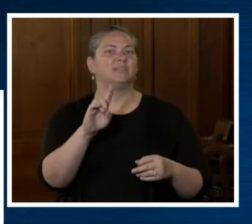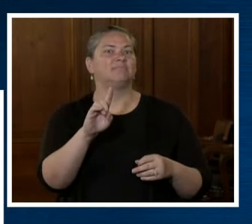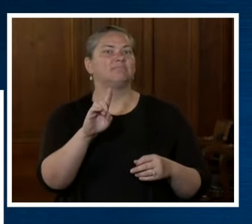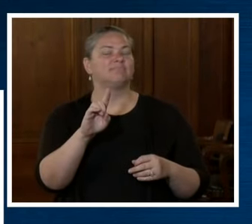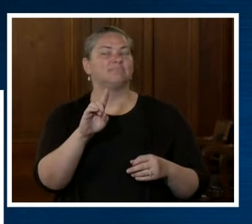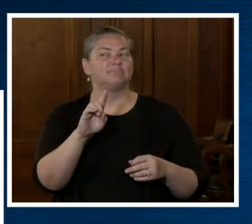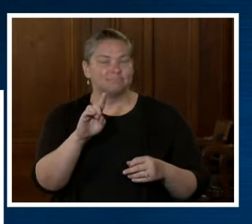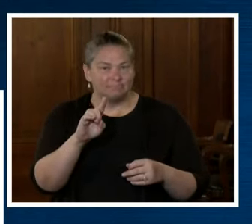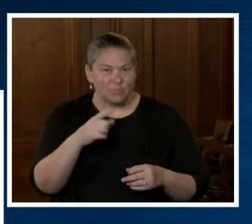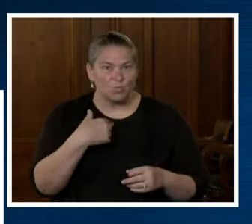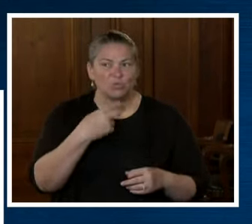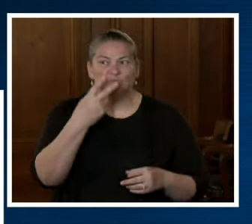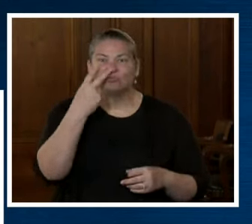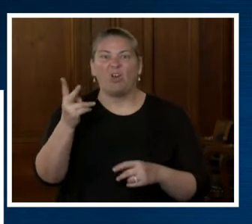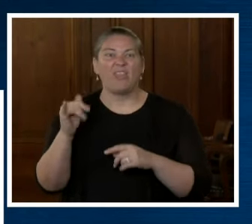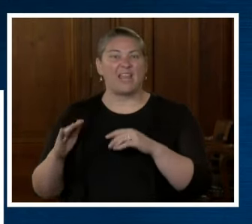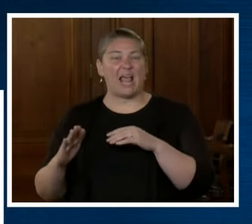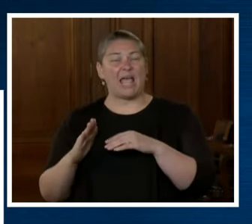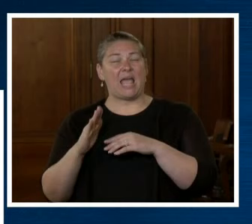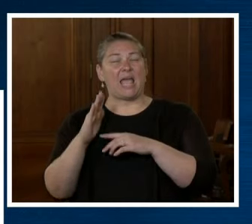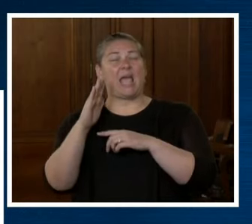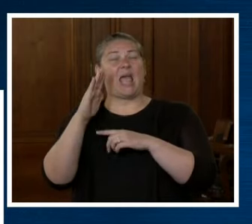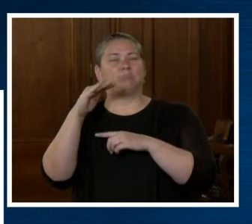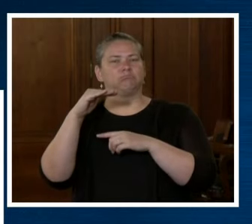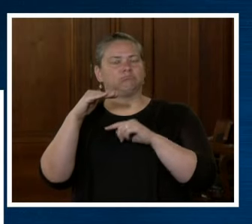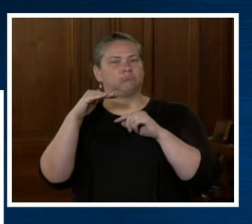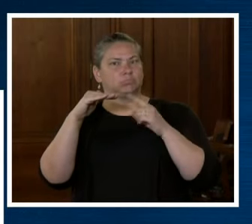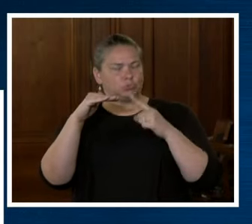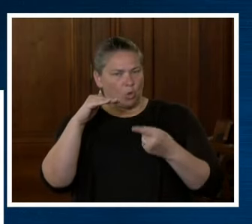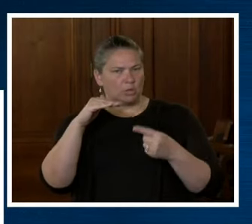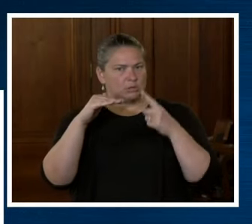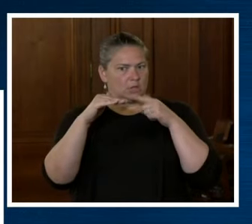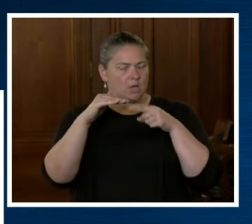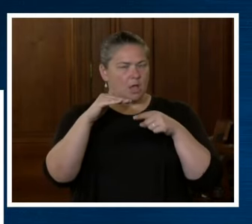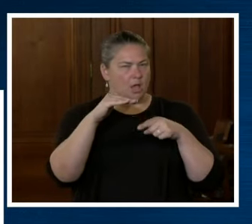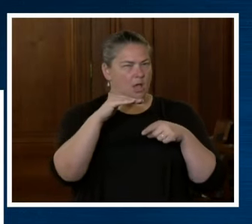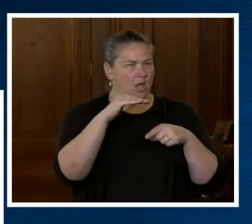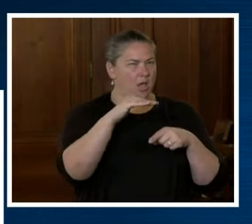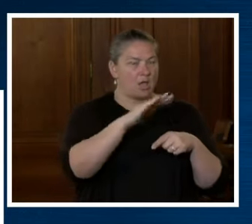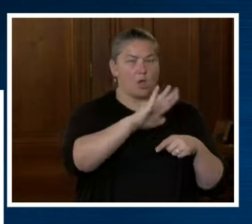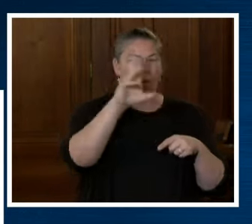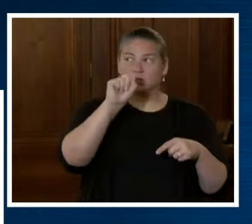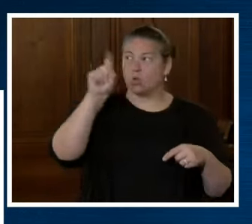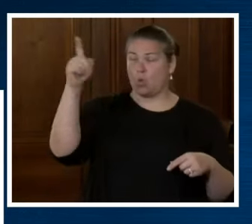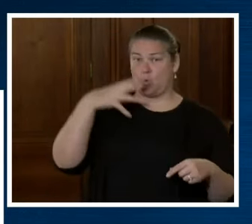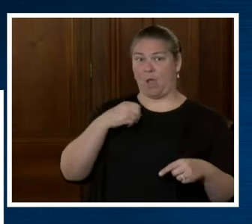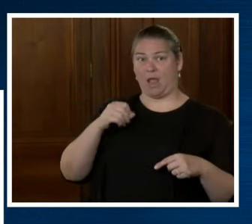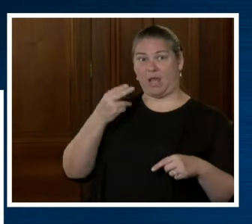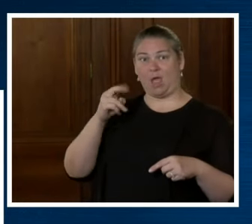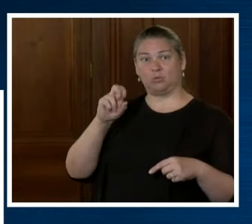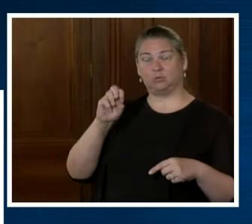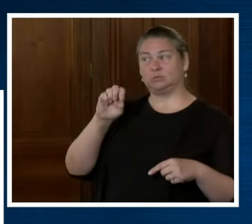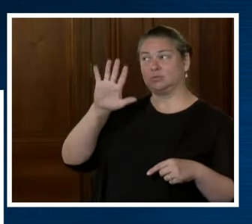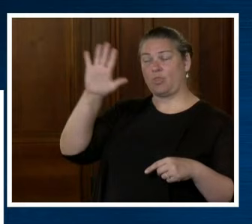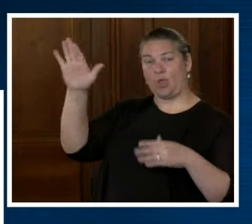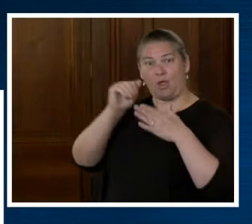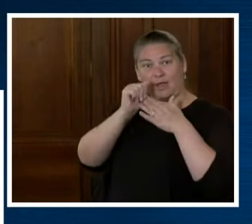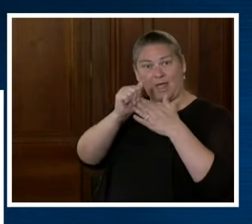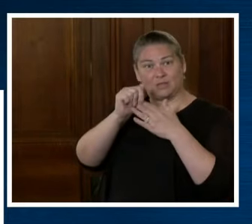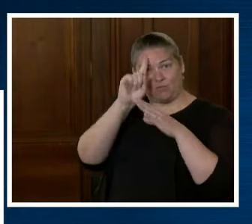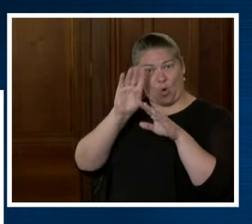LIMITED TESTING.